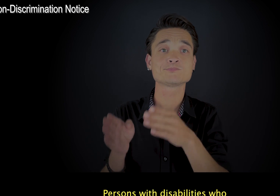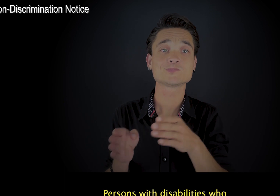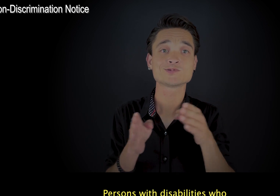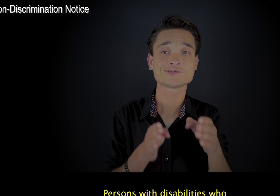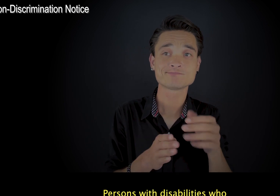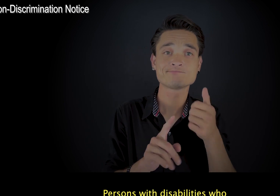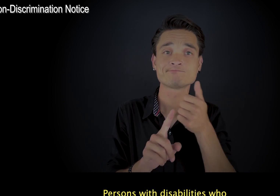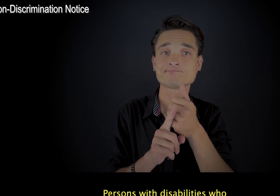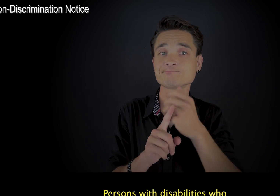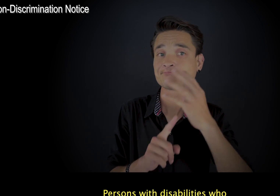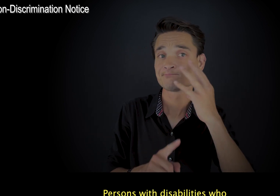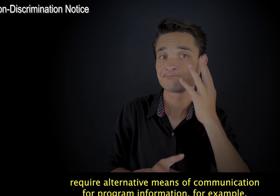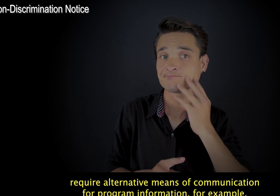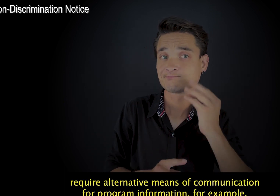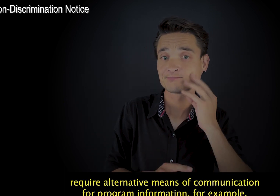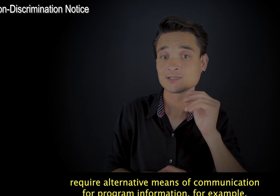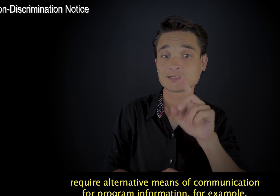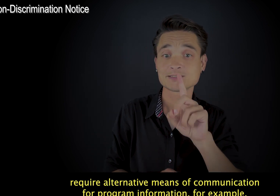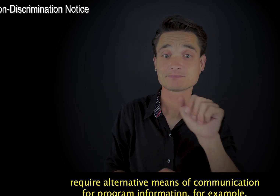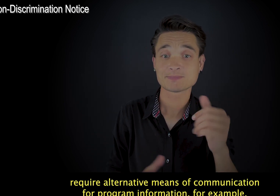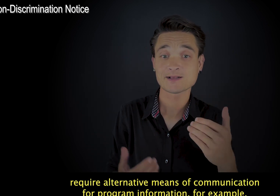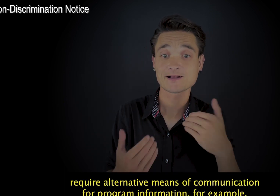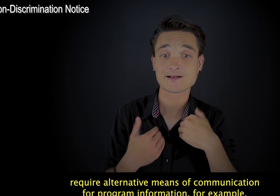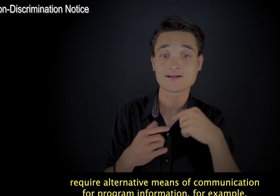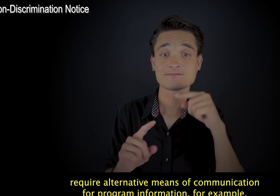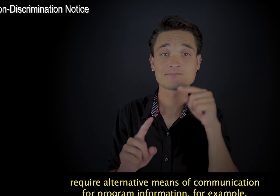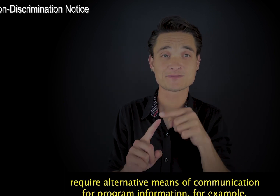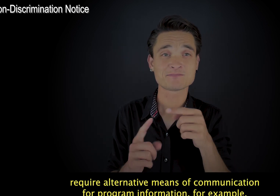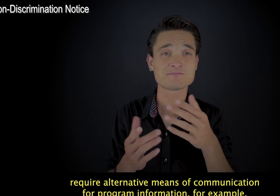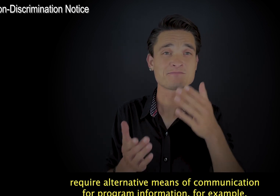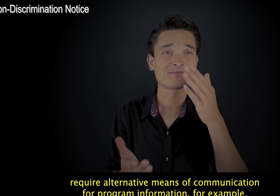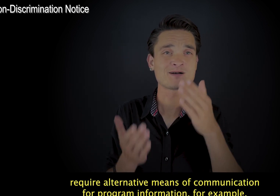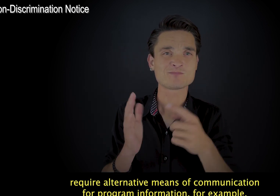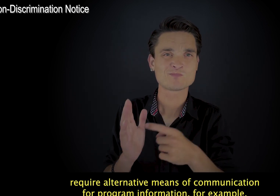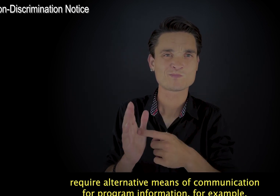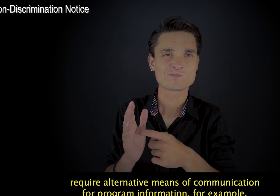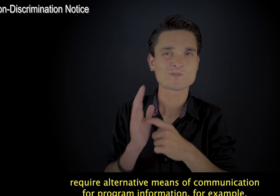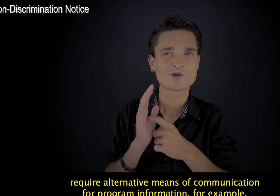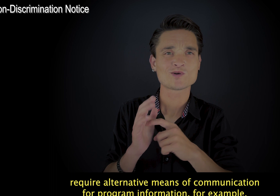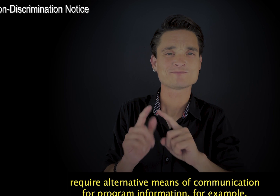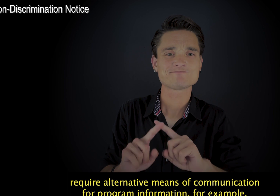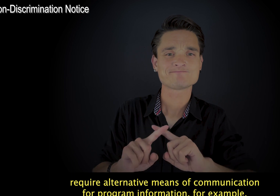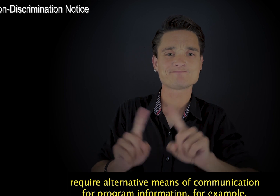Persons with disabilities who require alternative means of communication for program information, for example,